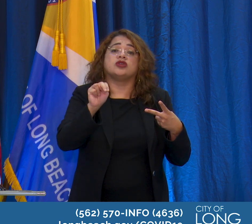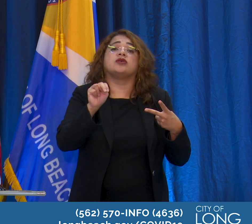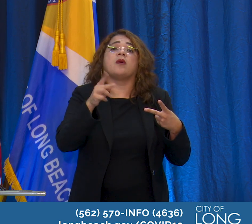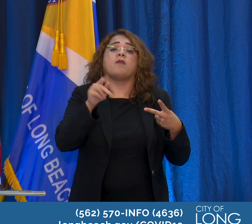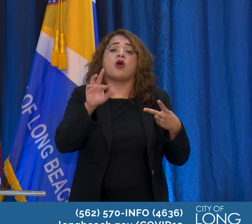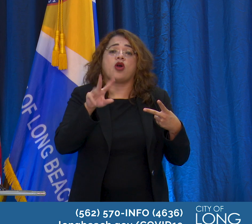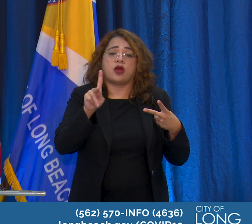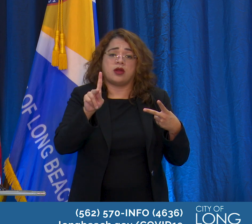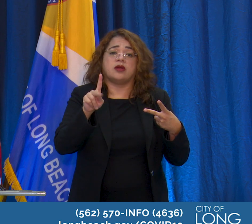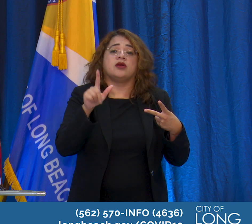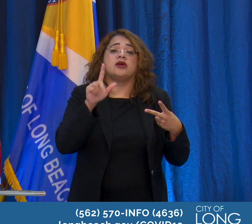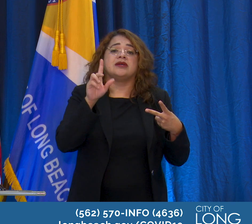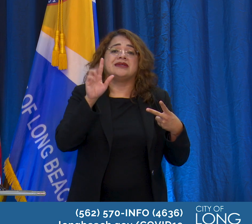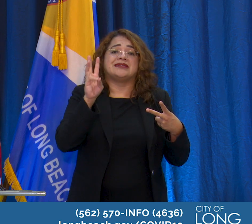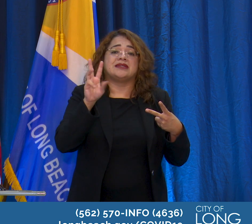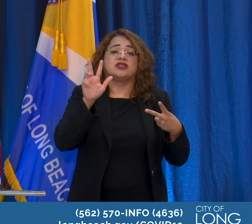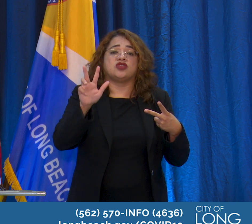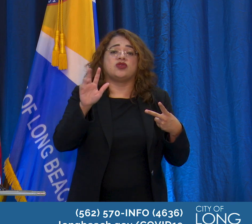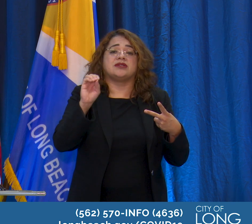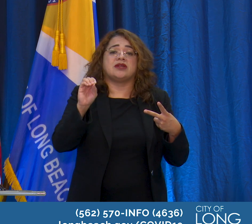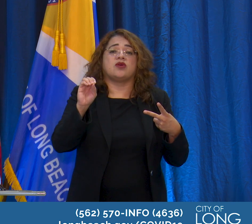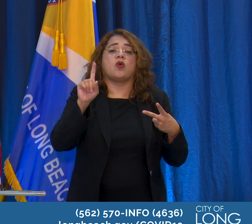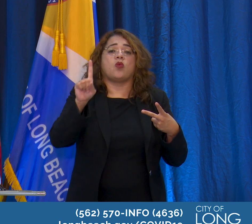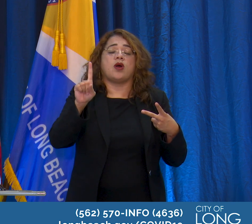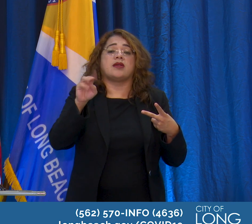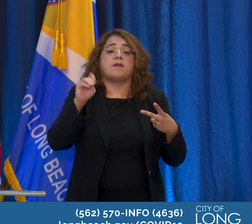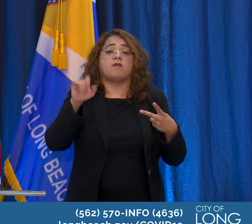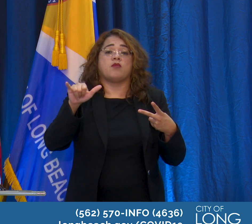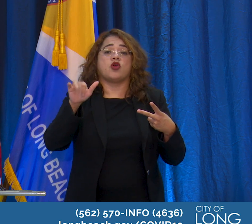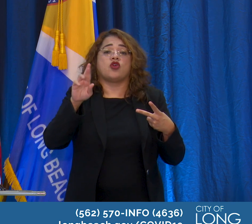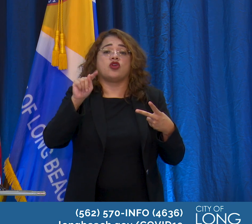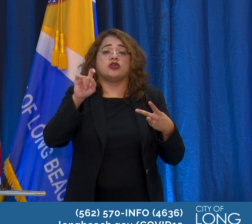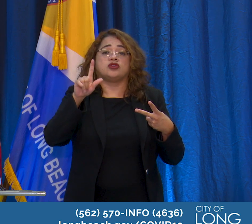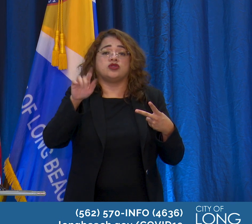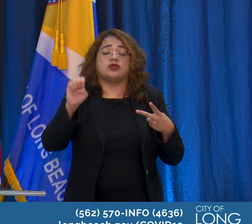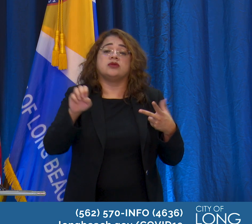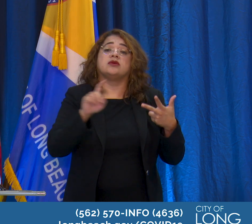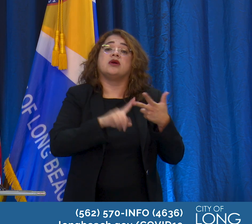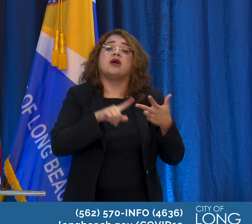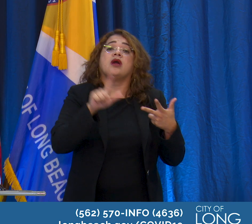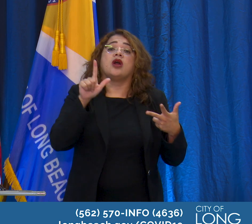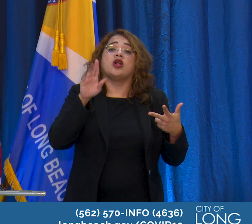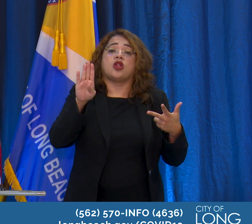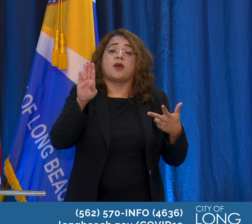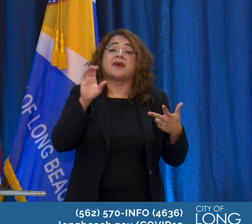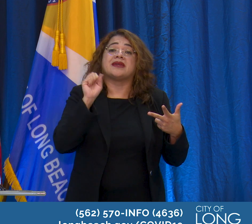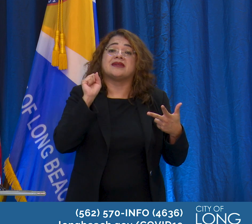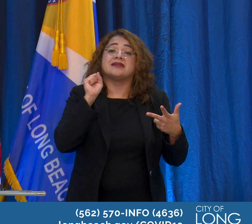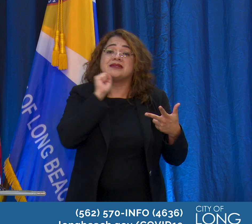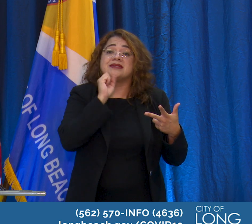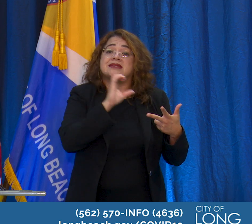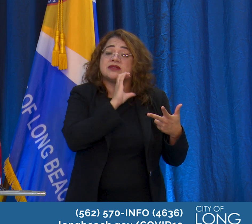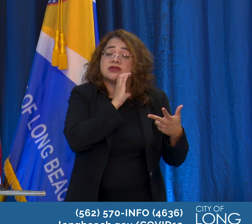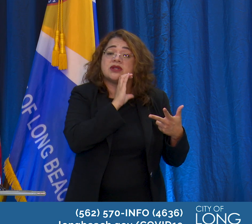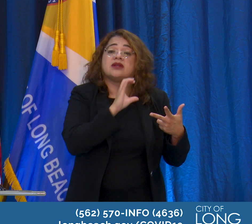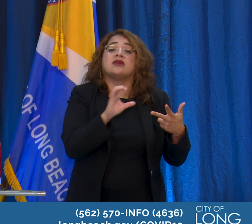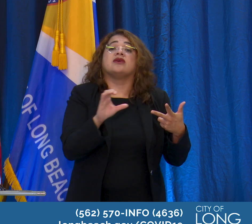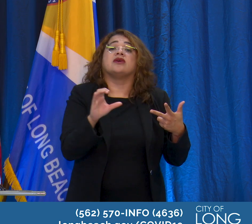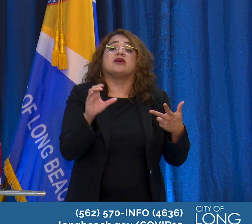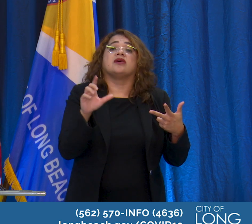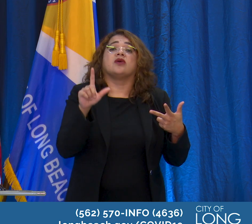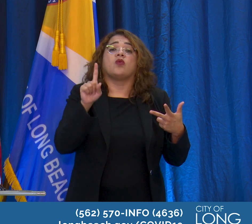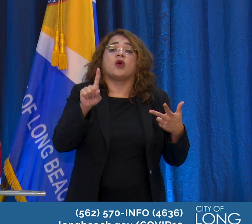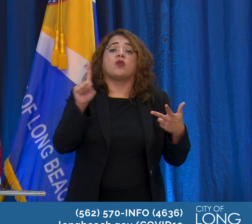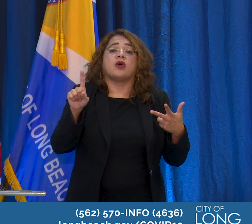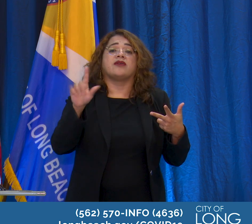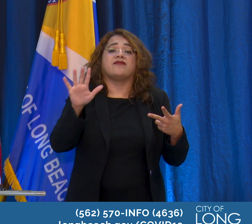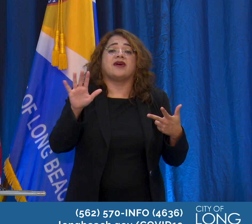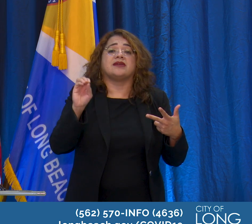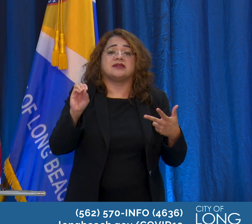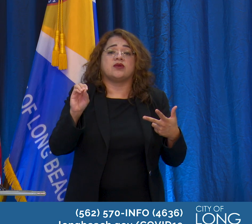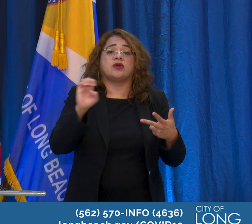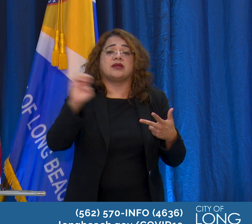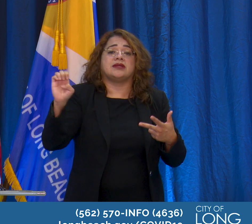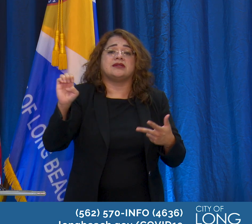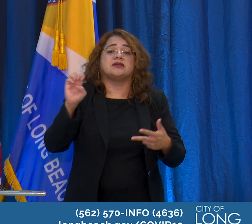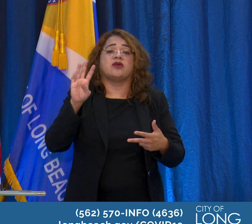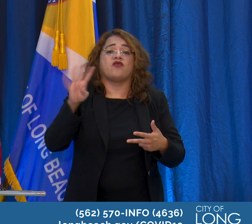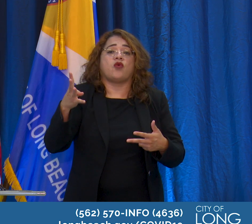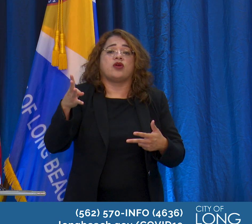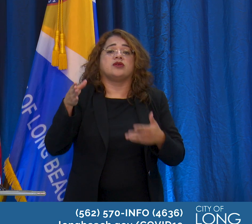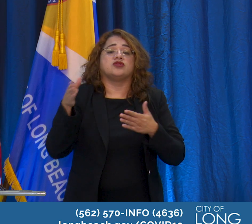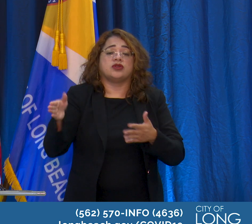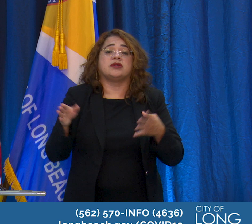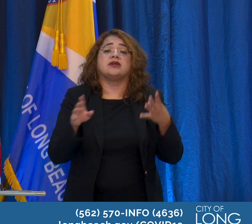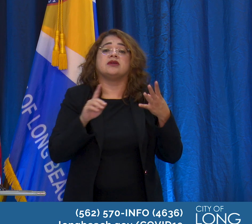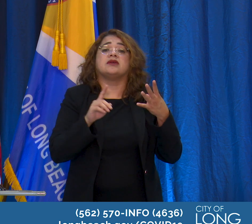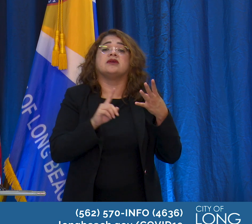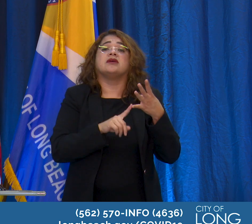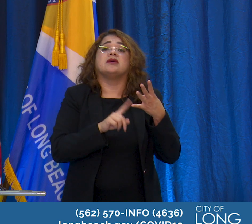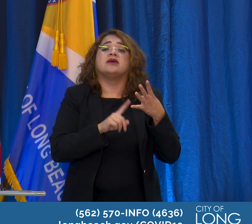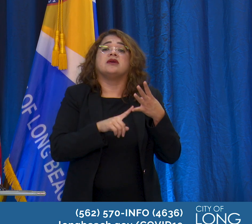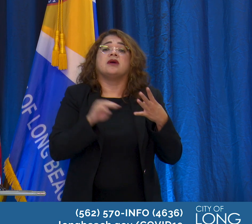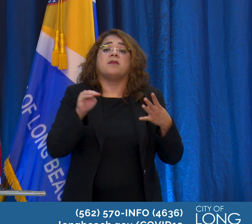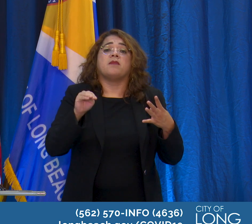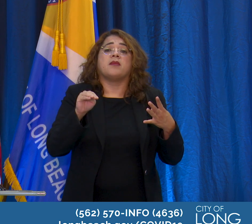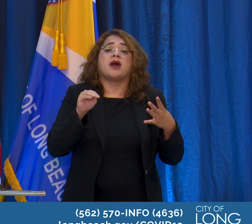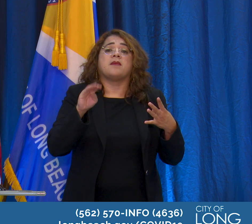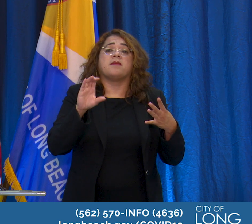Beach Senior Center at 1150 E. 4th Street, McBride Park, 1550 Martin Luther King Jr Ave,